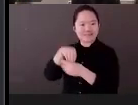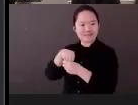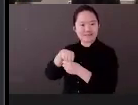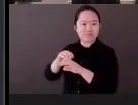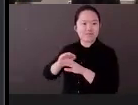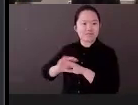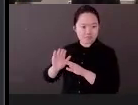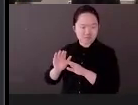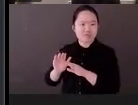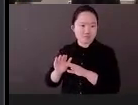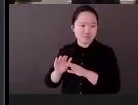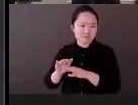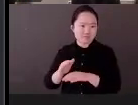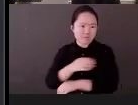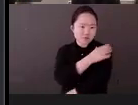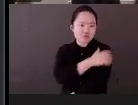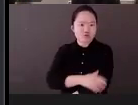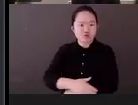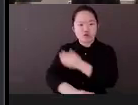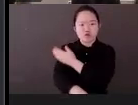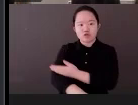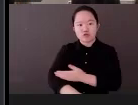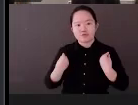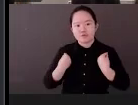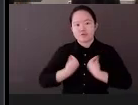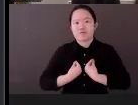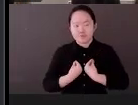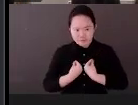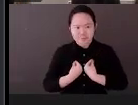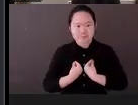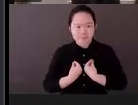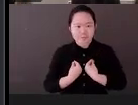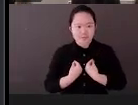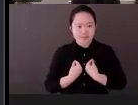shirt. And it has this item description, of